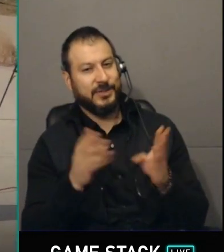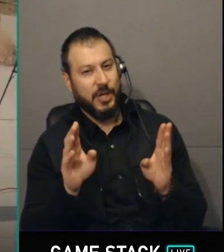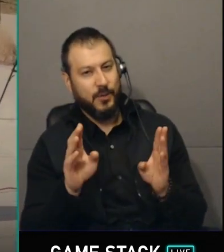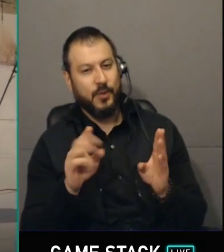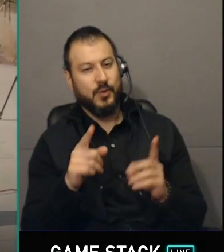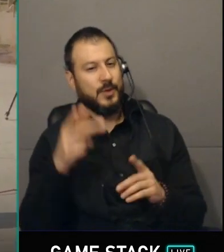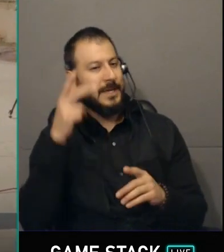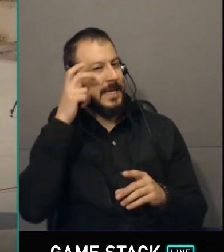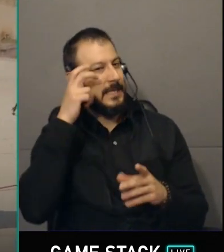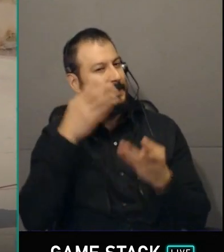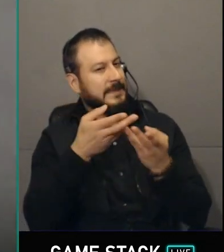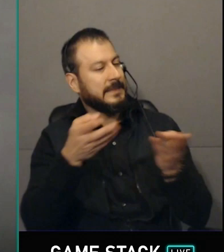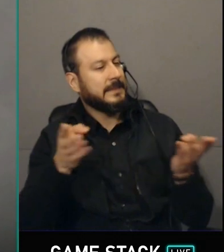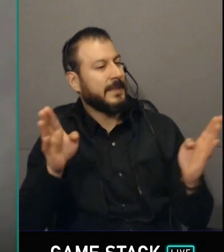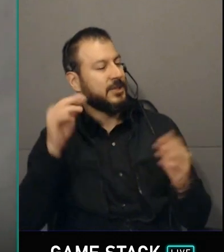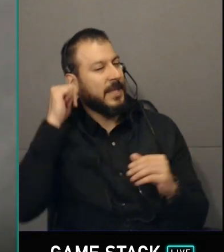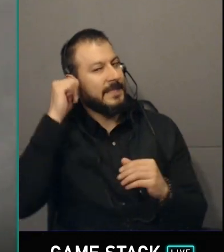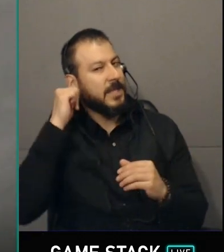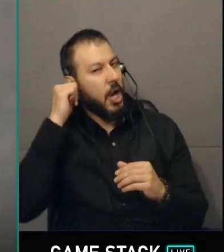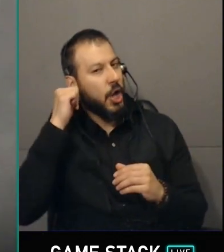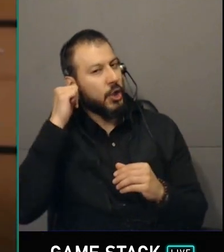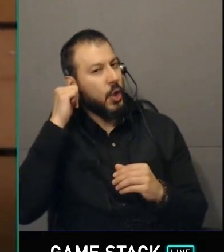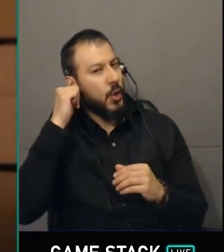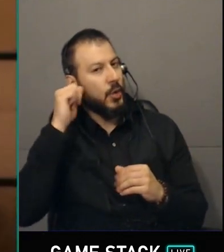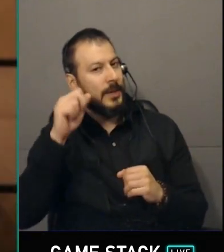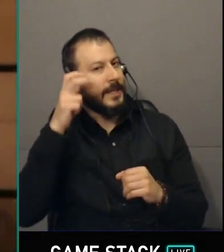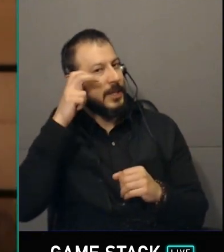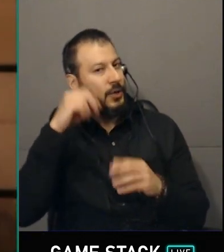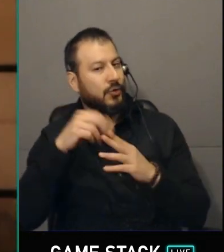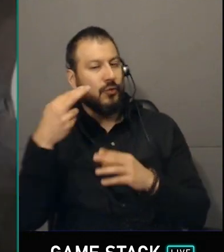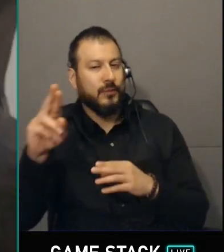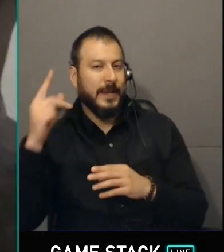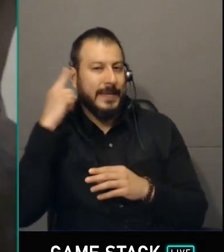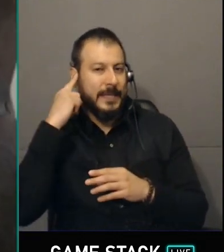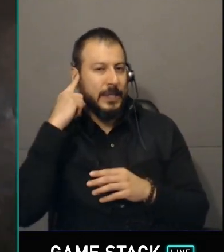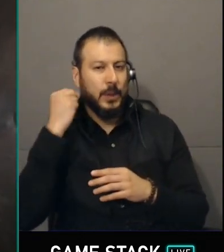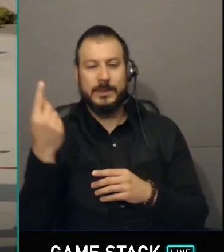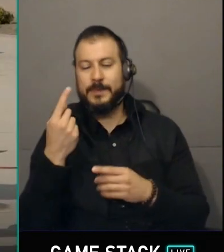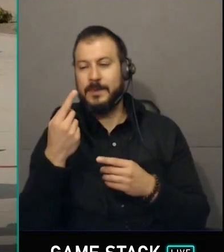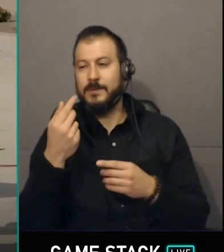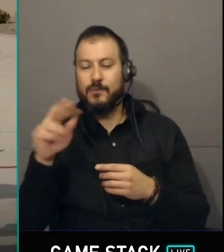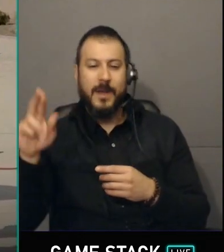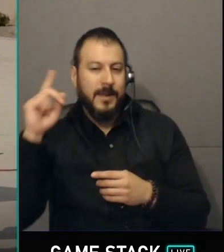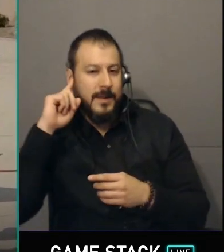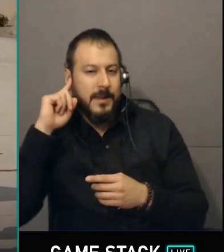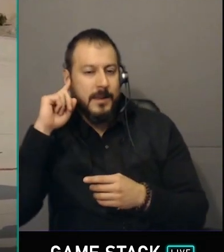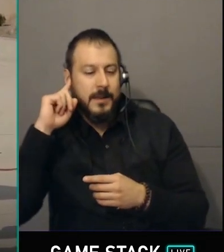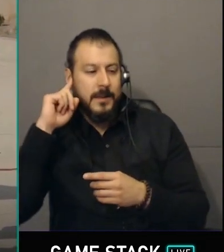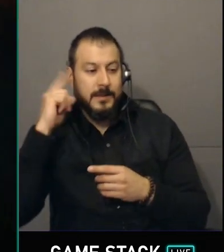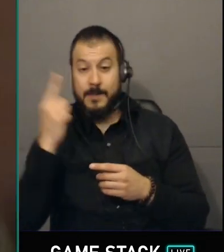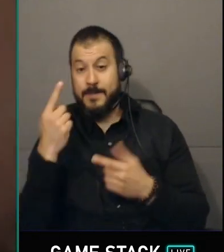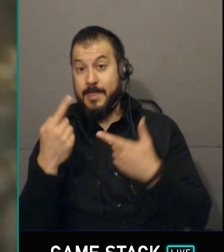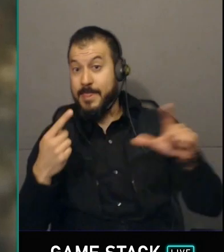that is, you'd hear it in your right ear if something's off to your right, your left ear if somethings off to your left. On